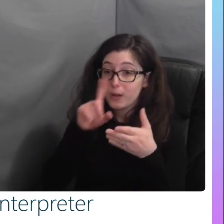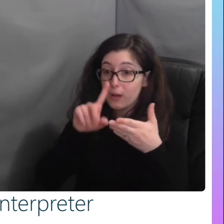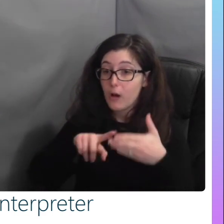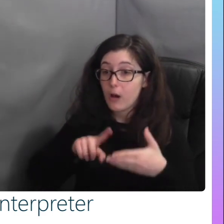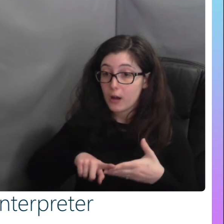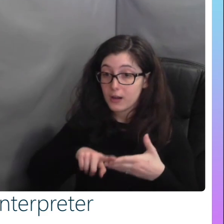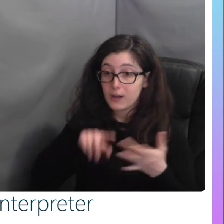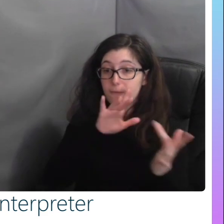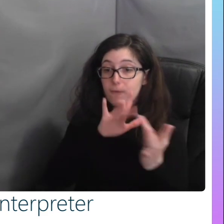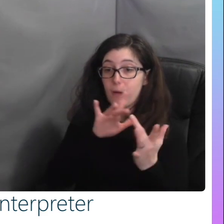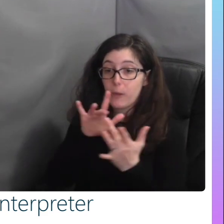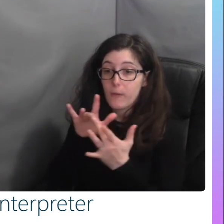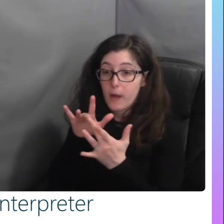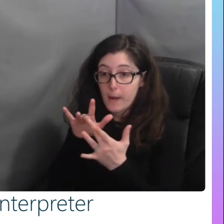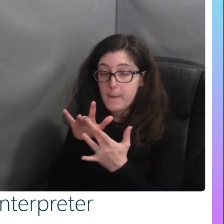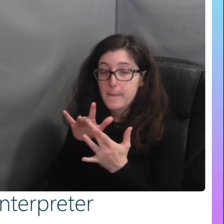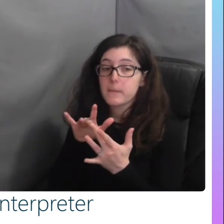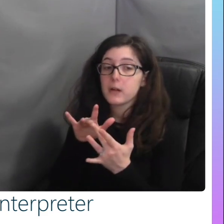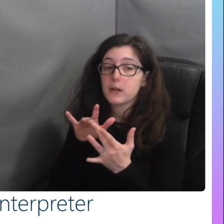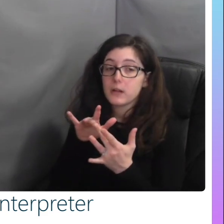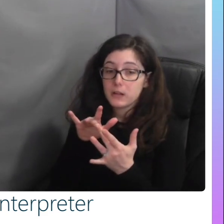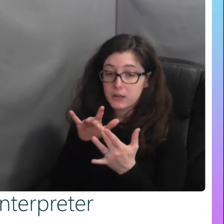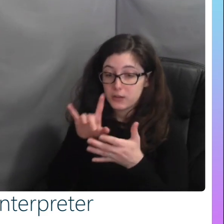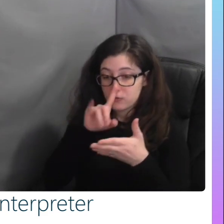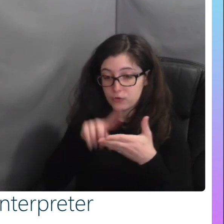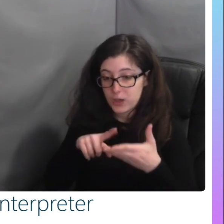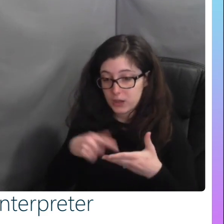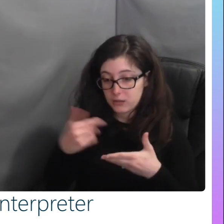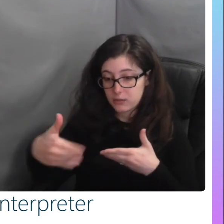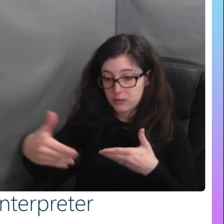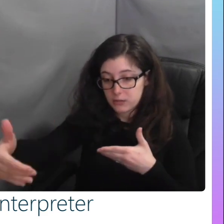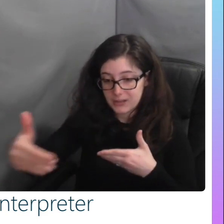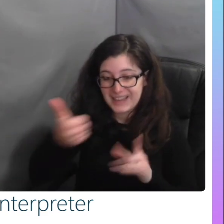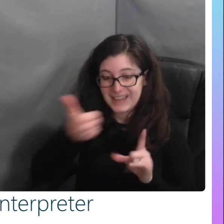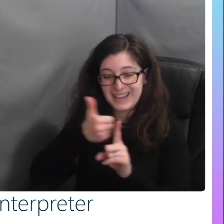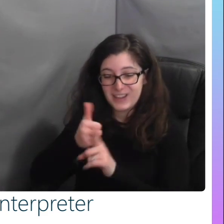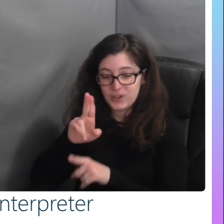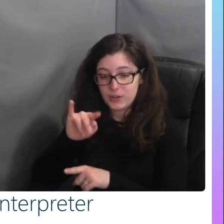and holding each business unit accountable. The money also can be,